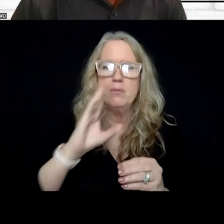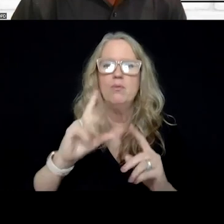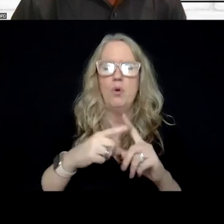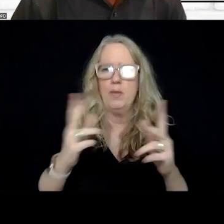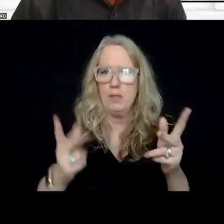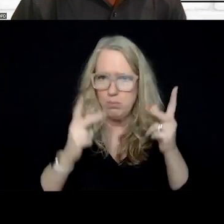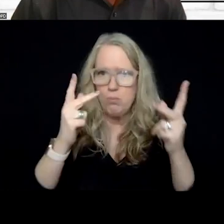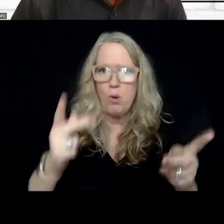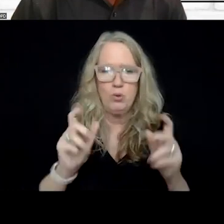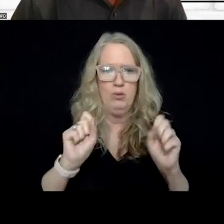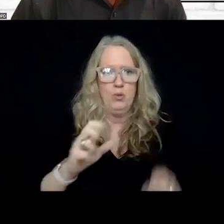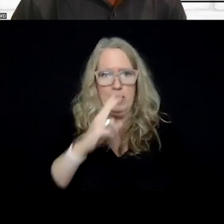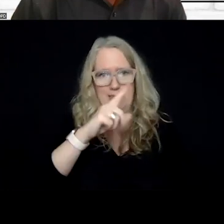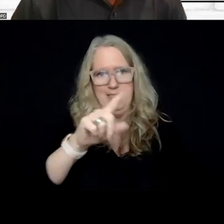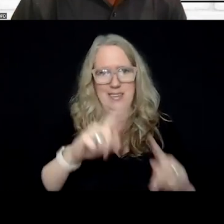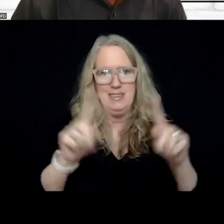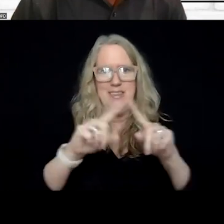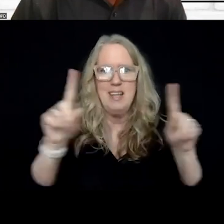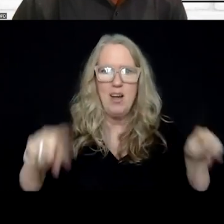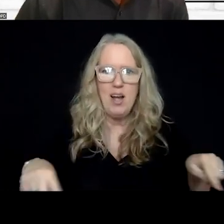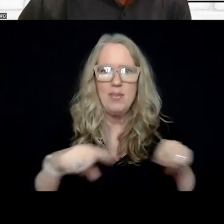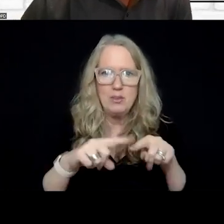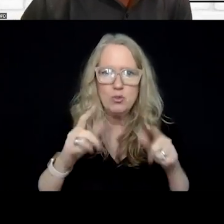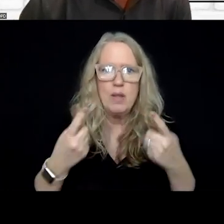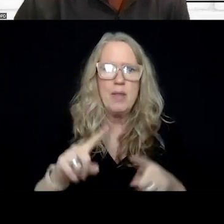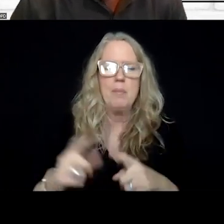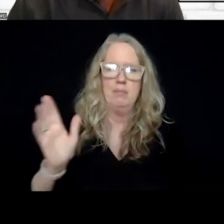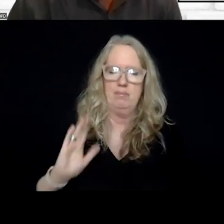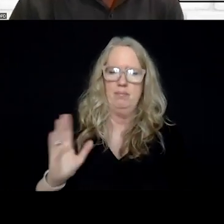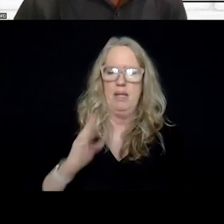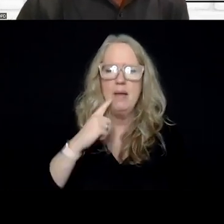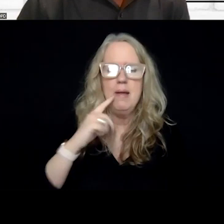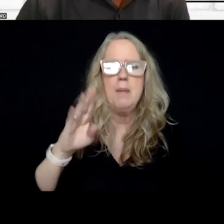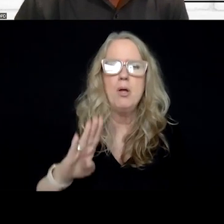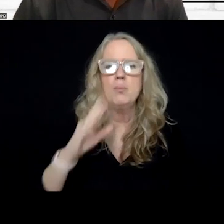AUS CAN SEE, THERE WAS ONE IN BALTIMORE IN 2013 AND NEW ORLEANS.